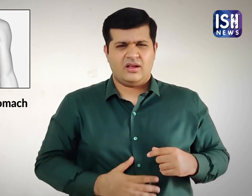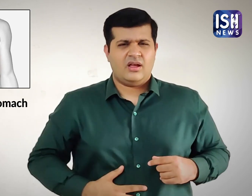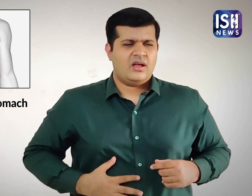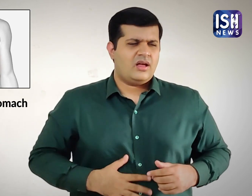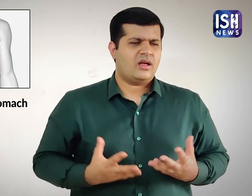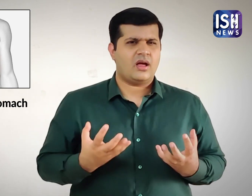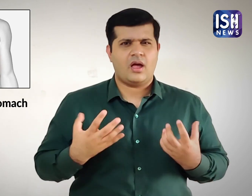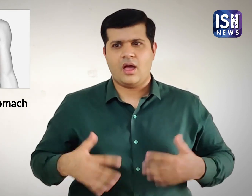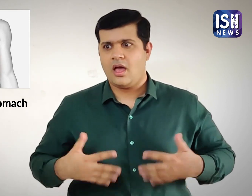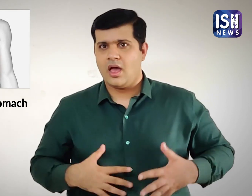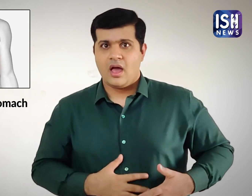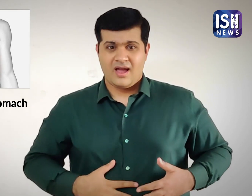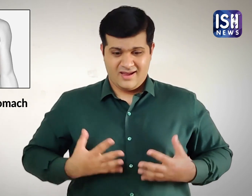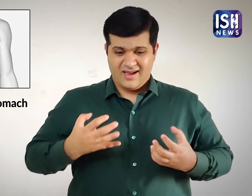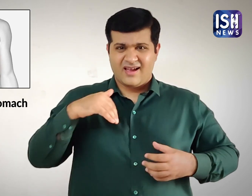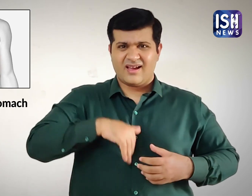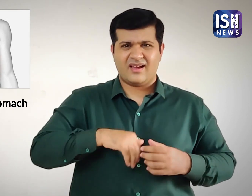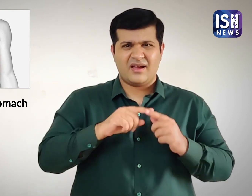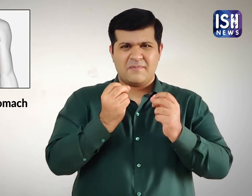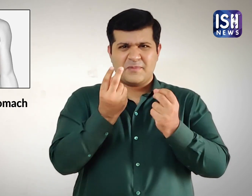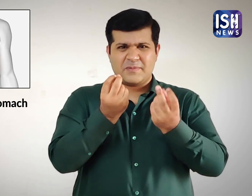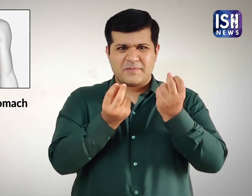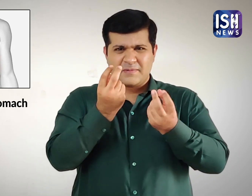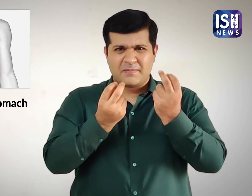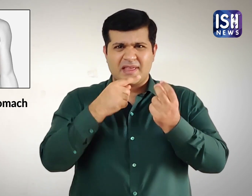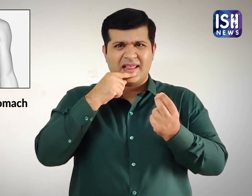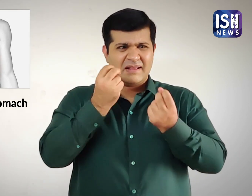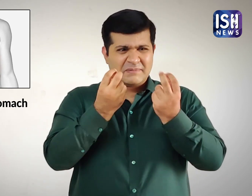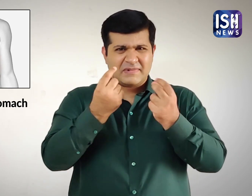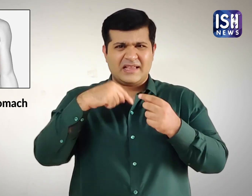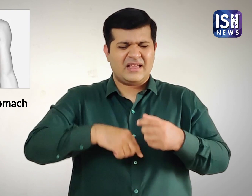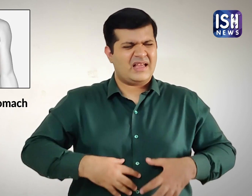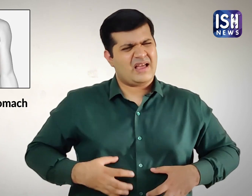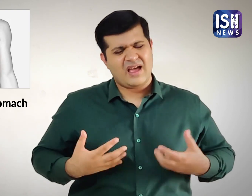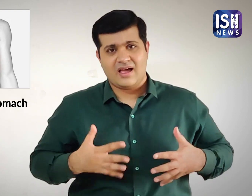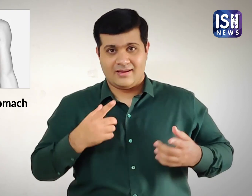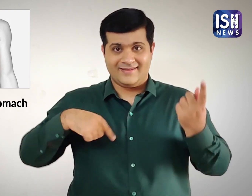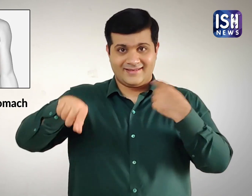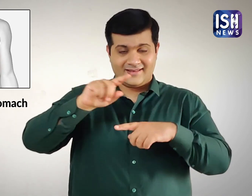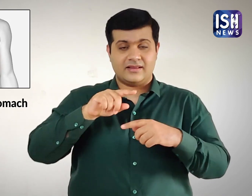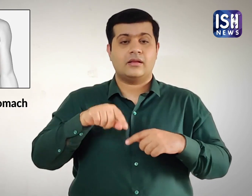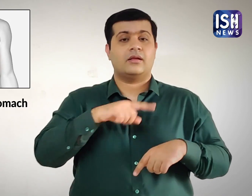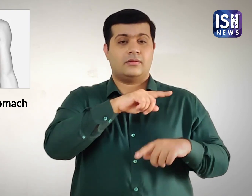can cause or aggravate stomach ulcers.